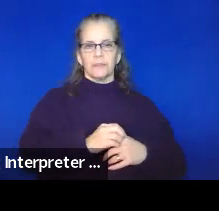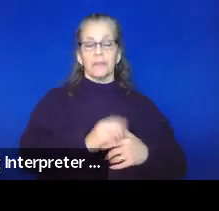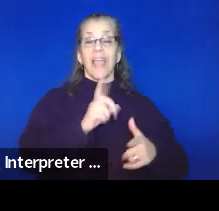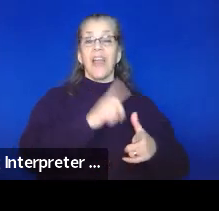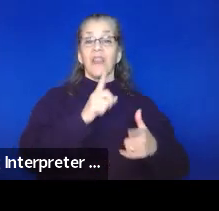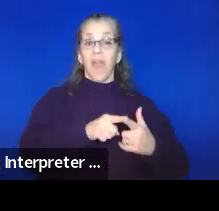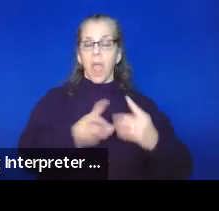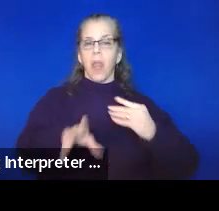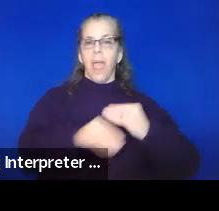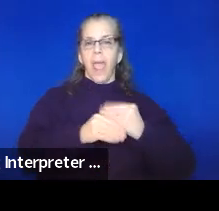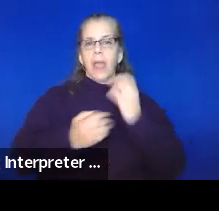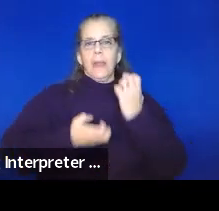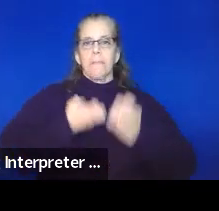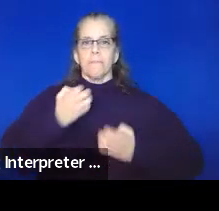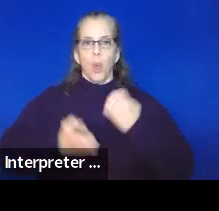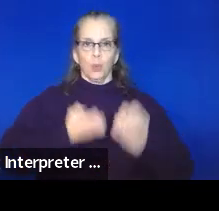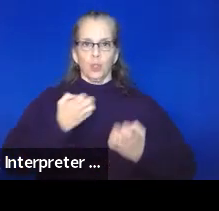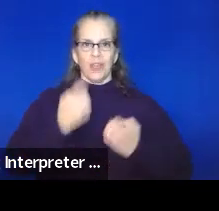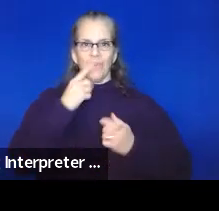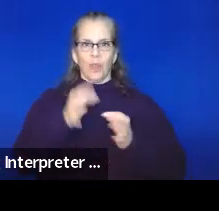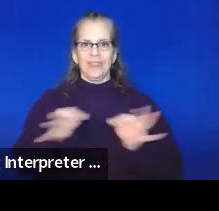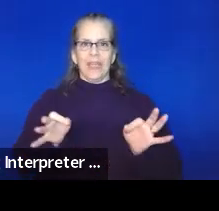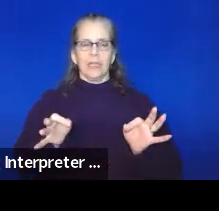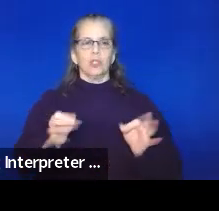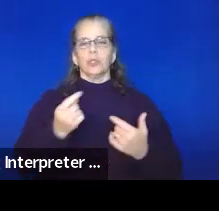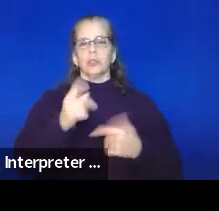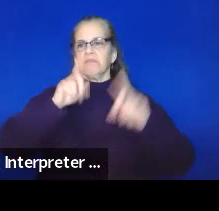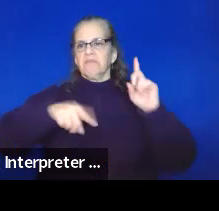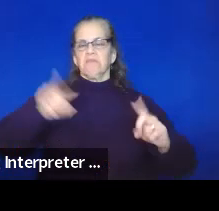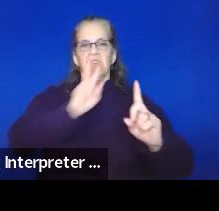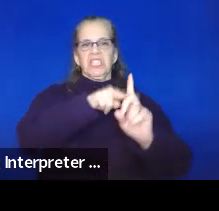sentence and the emotion for the sentence, which is randomly assigned, so you could have